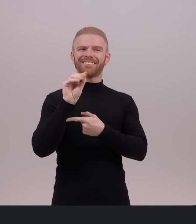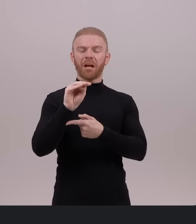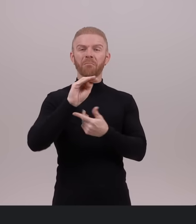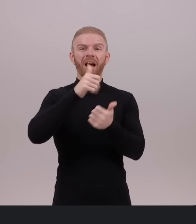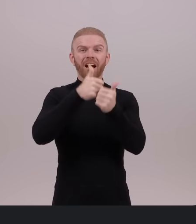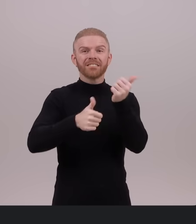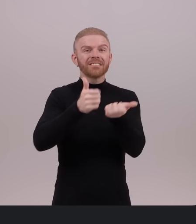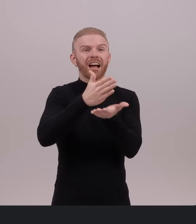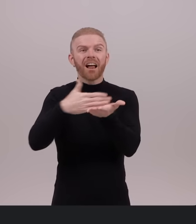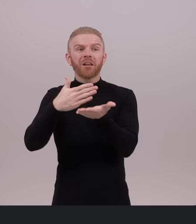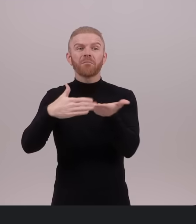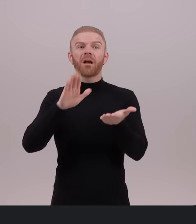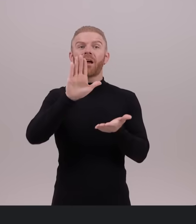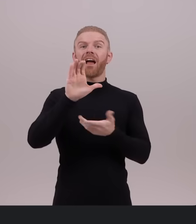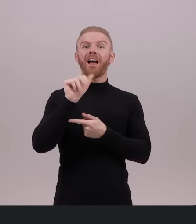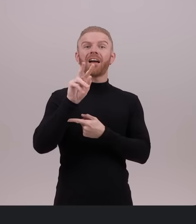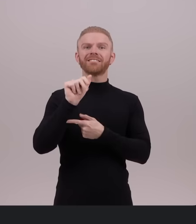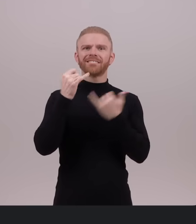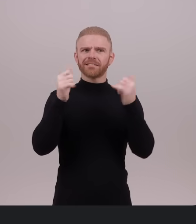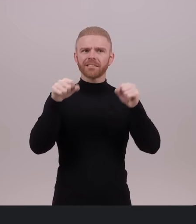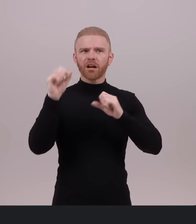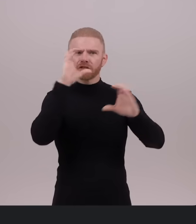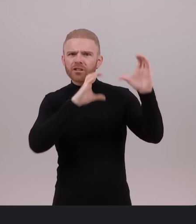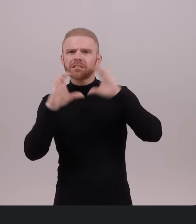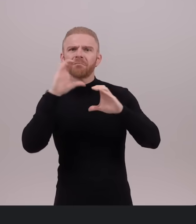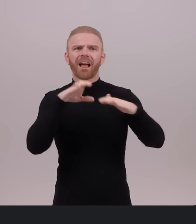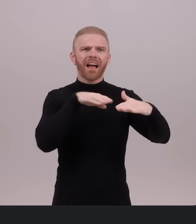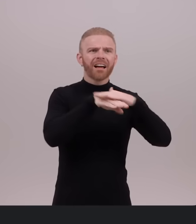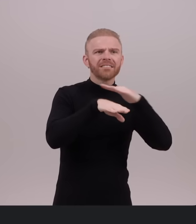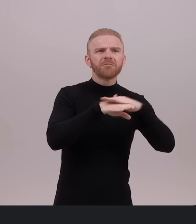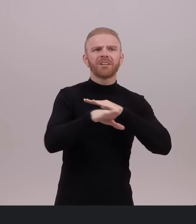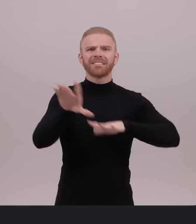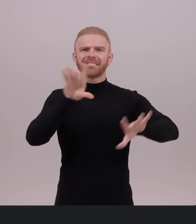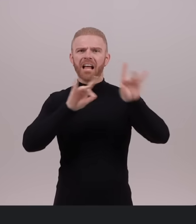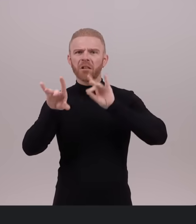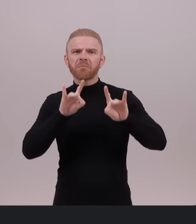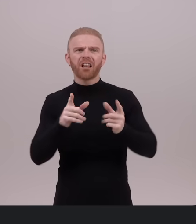is now searchable, accessible, selectable, translatable and